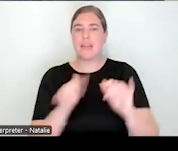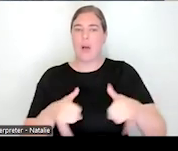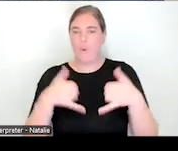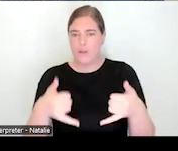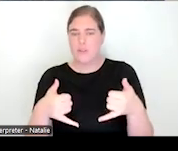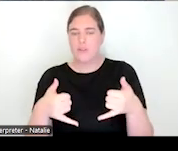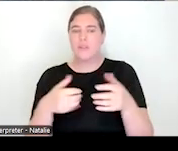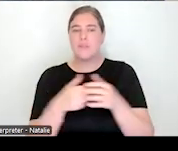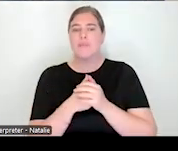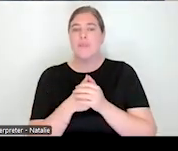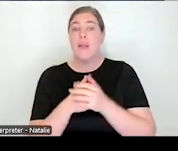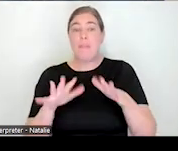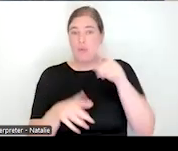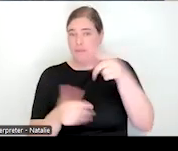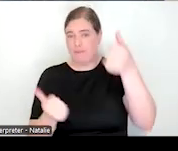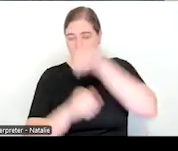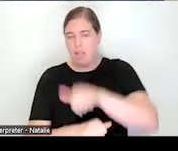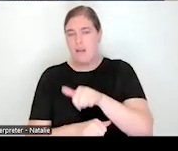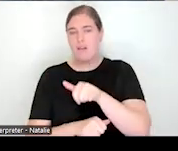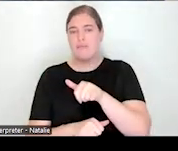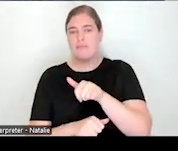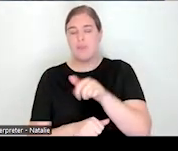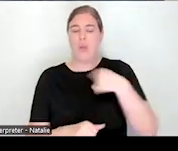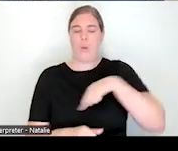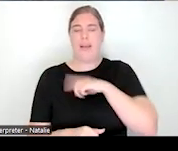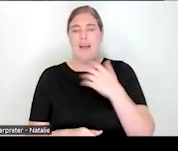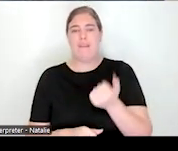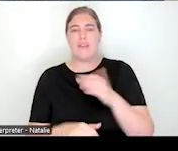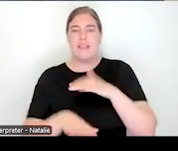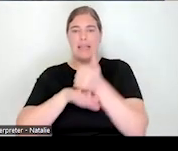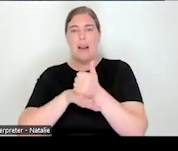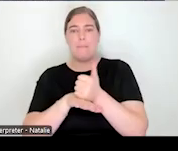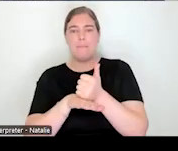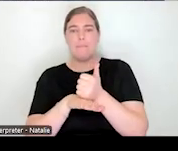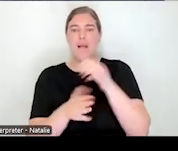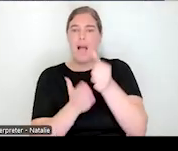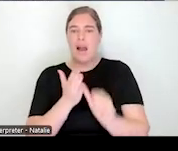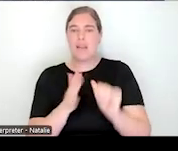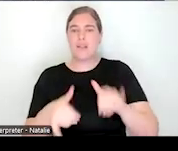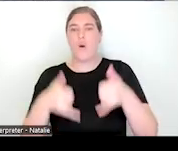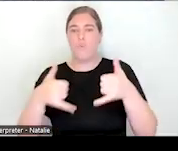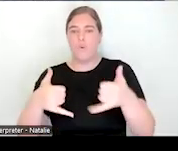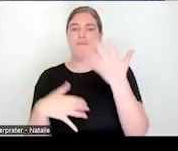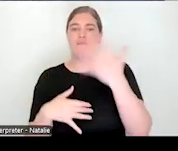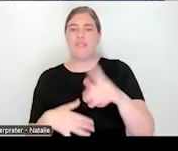of you will know that we have an established arts awards for $50,000 a year, and an early